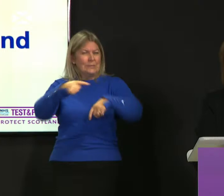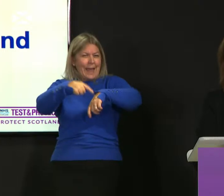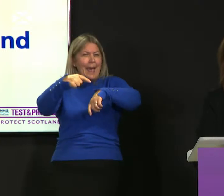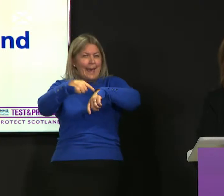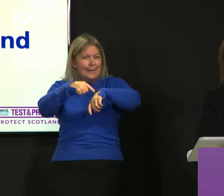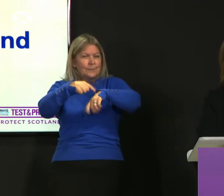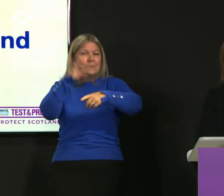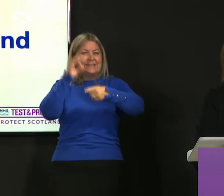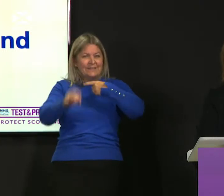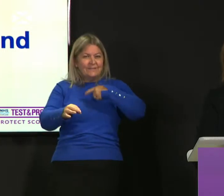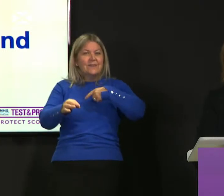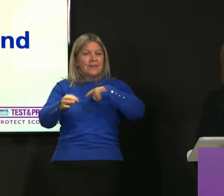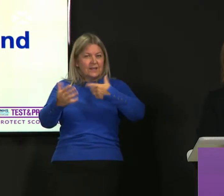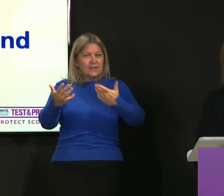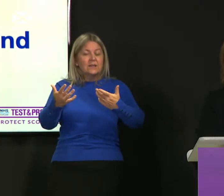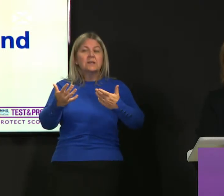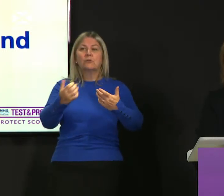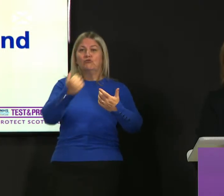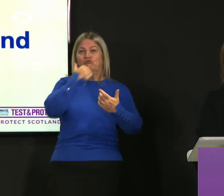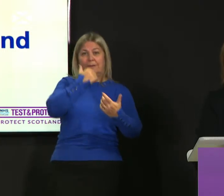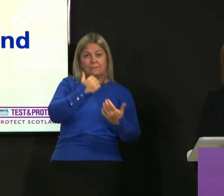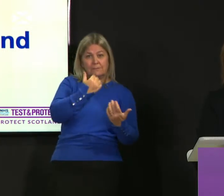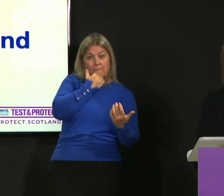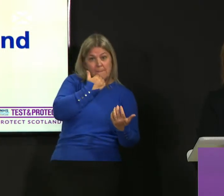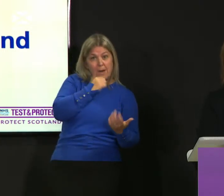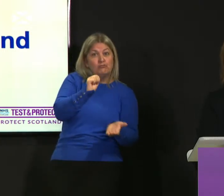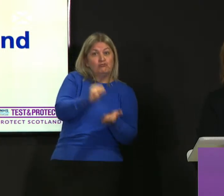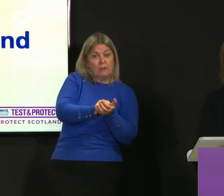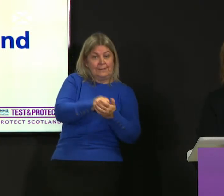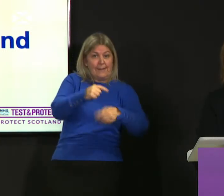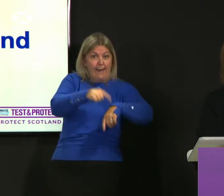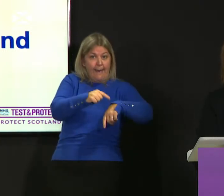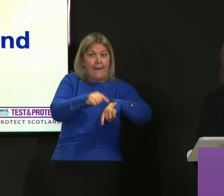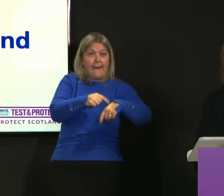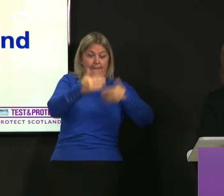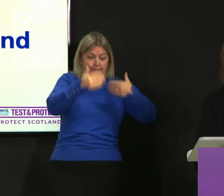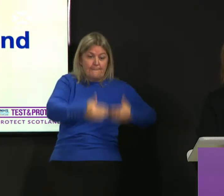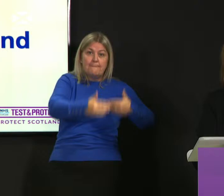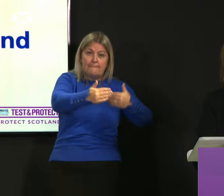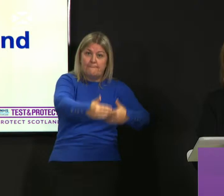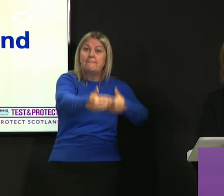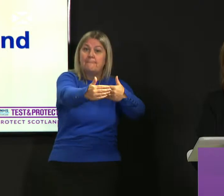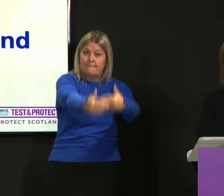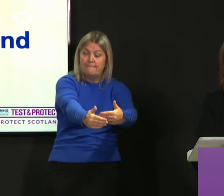that we get the right volume of vaccines at the right time, but also that we have overlaps where